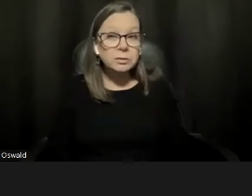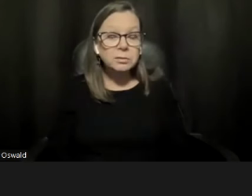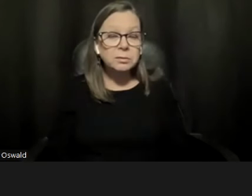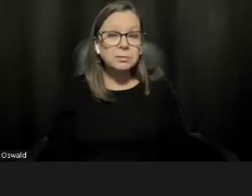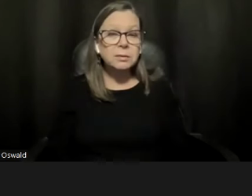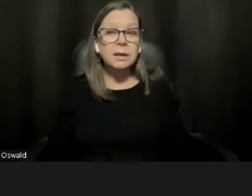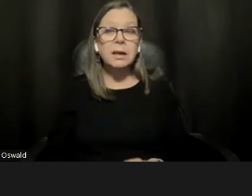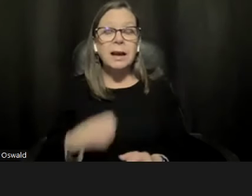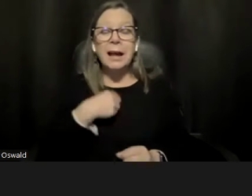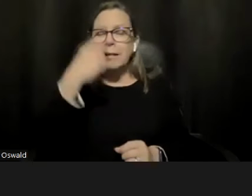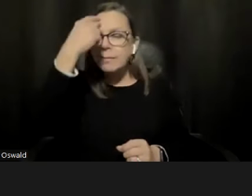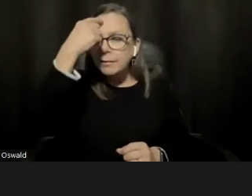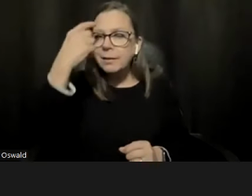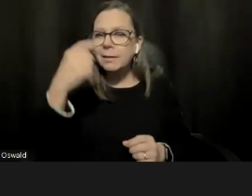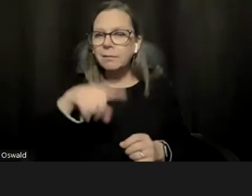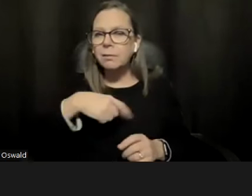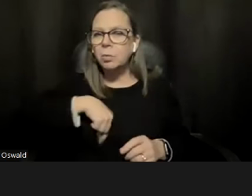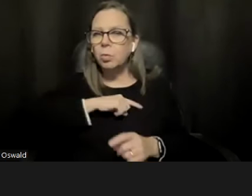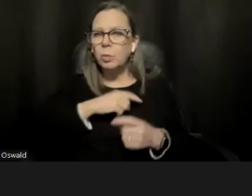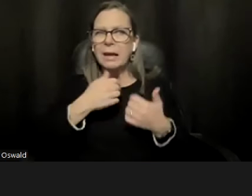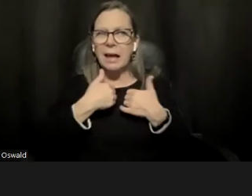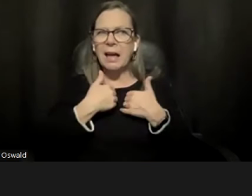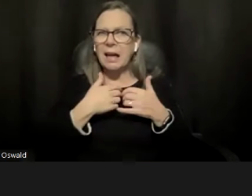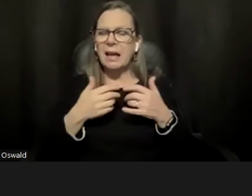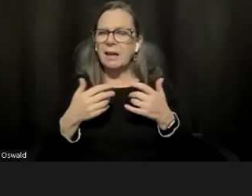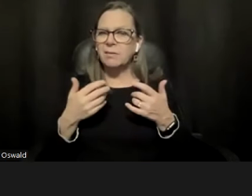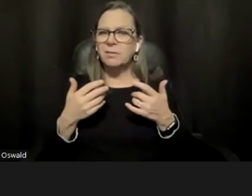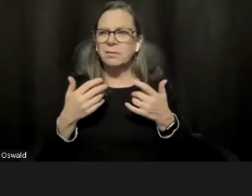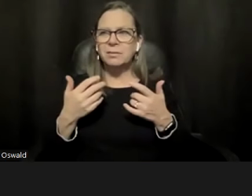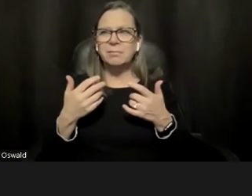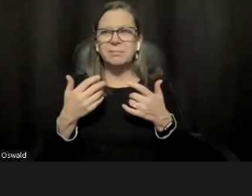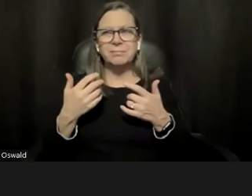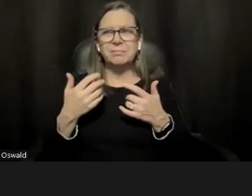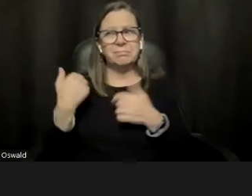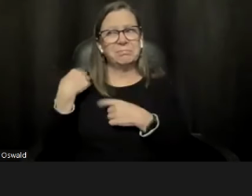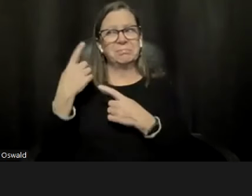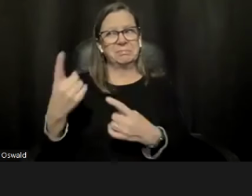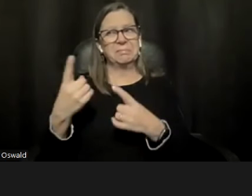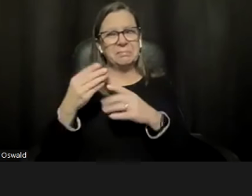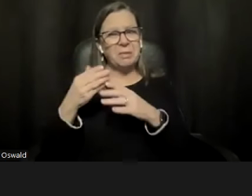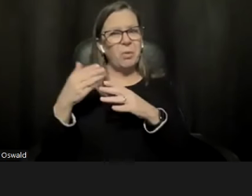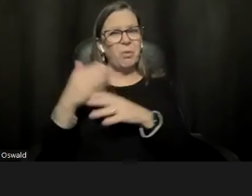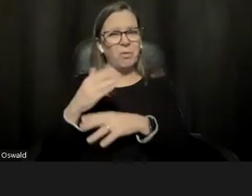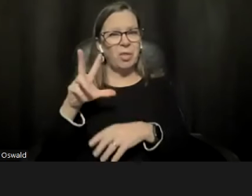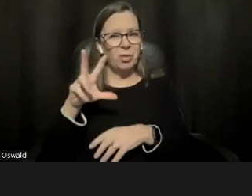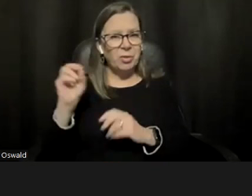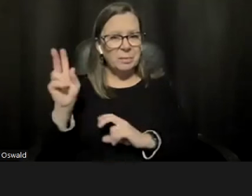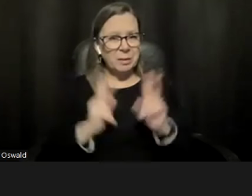I think that we have a consistent, over 30 participants every month.